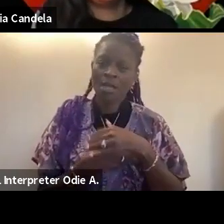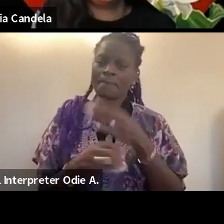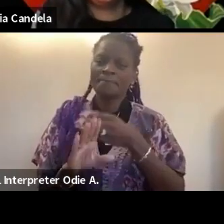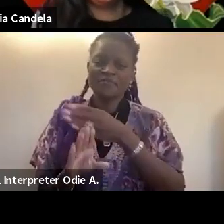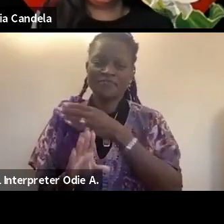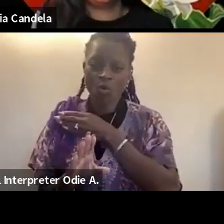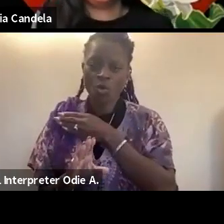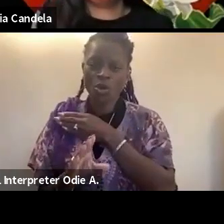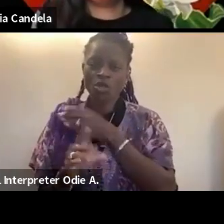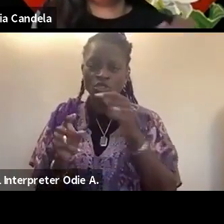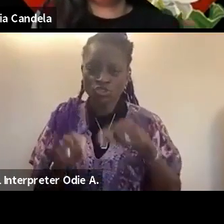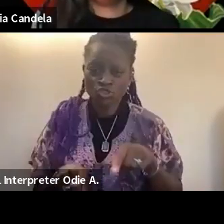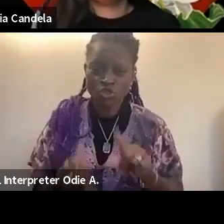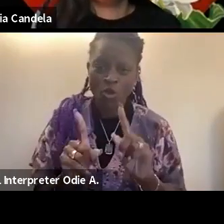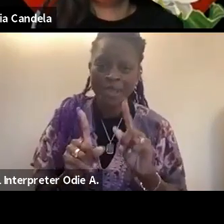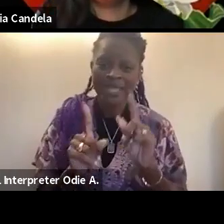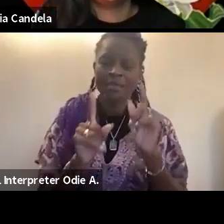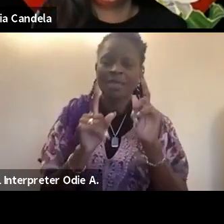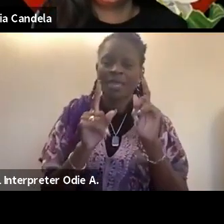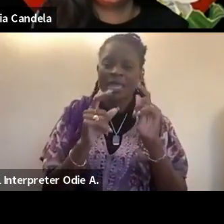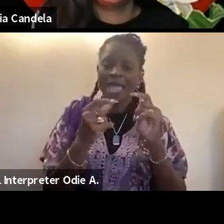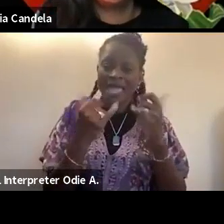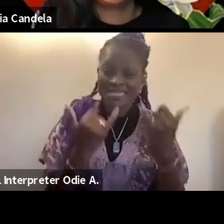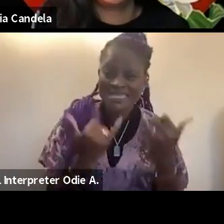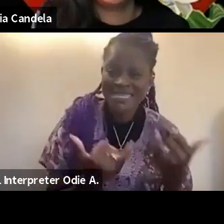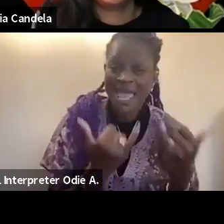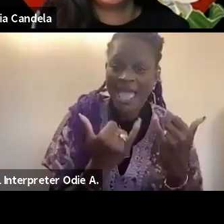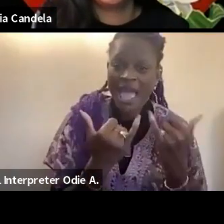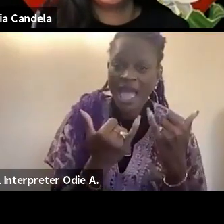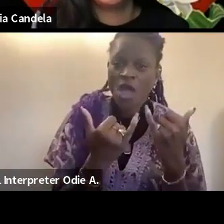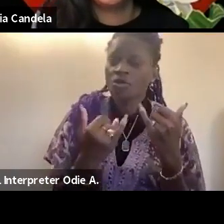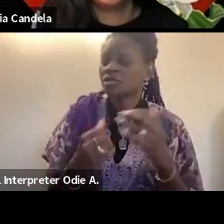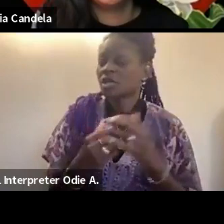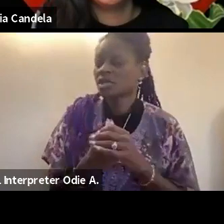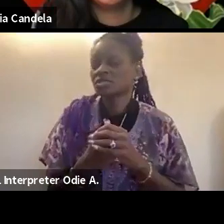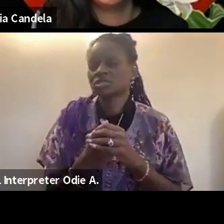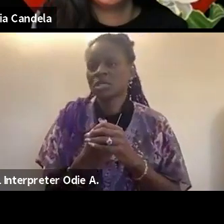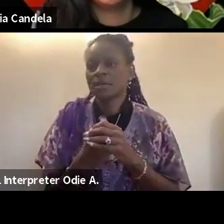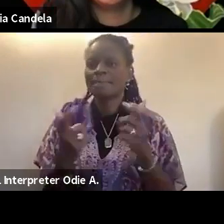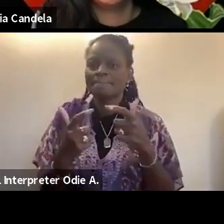and after the pandemic, there is still huge amounts of need and being able to